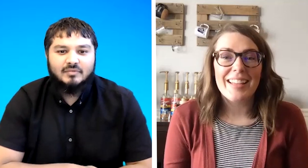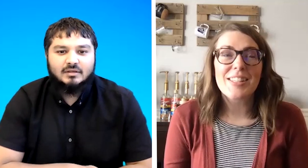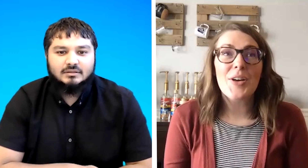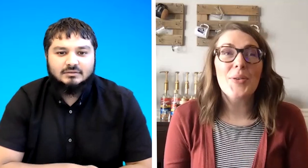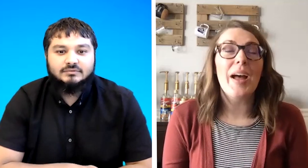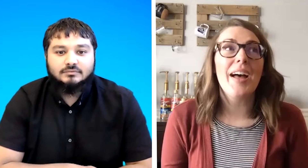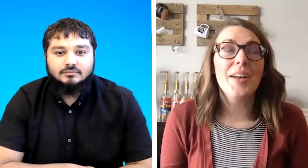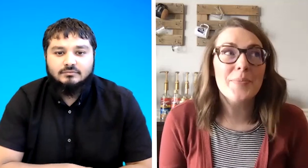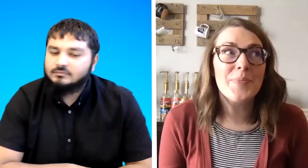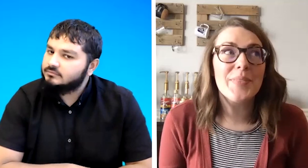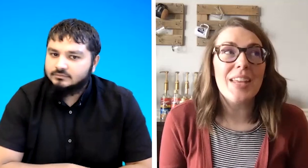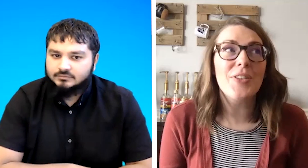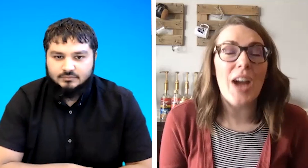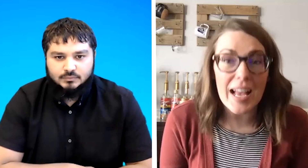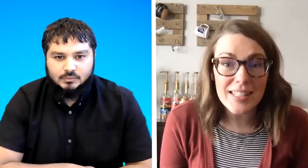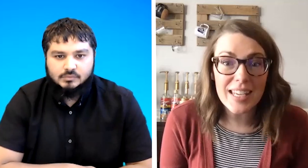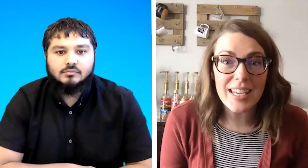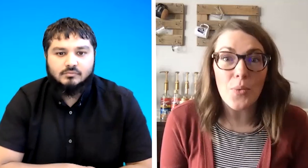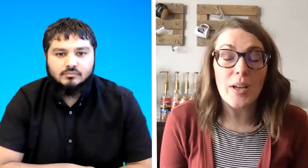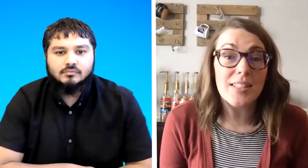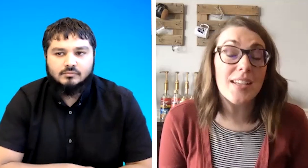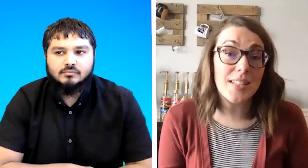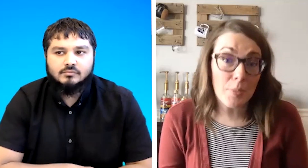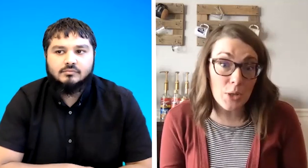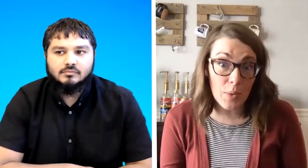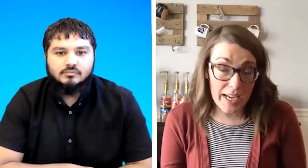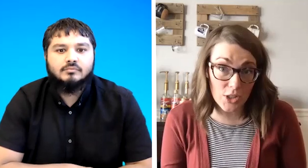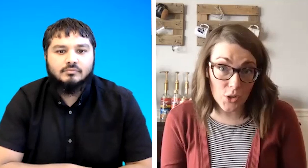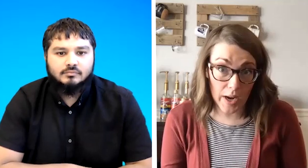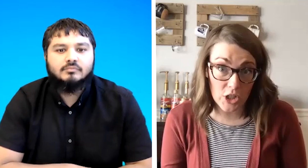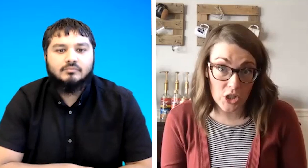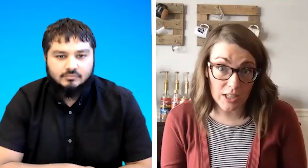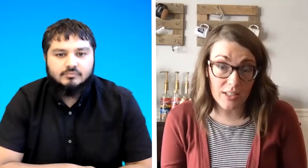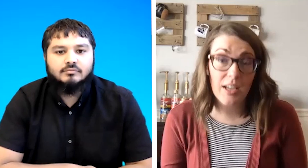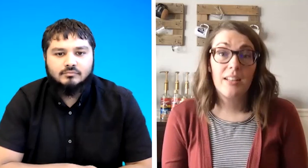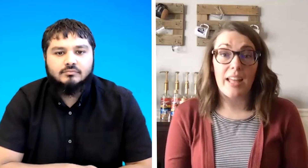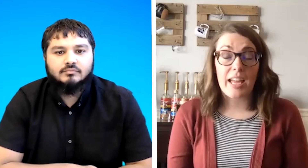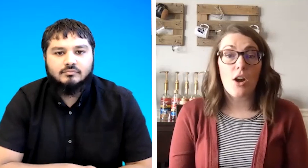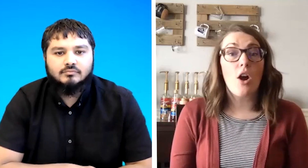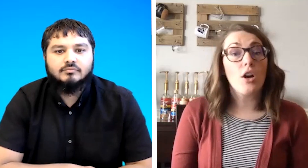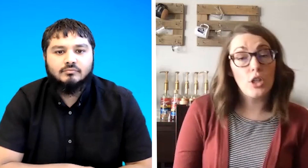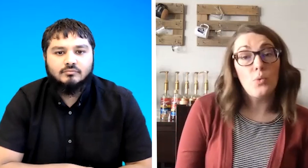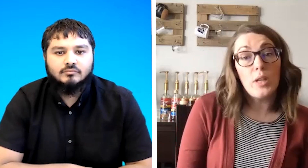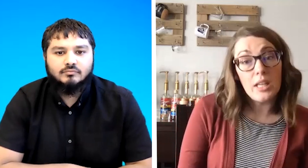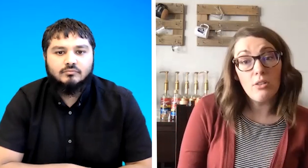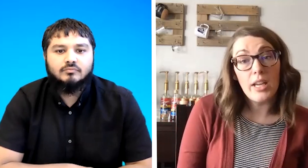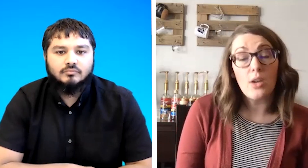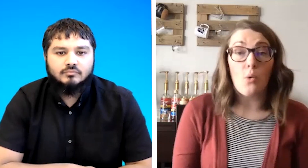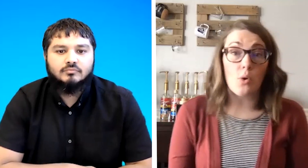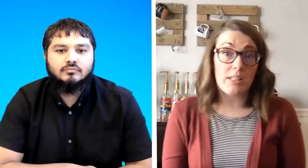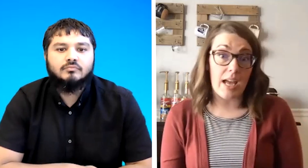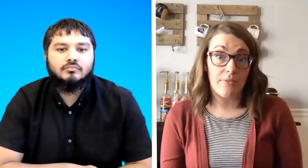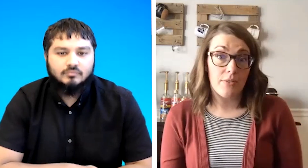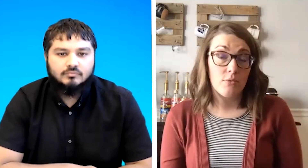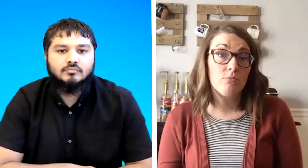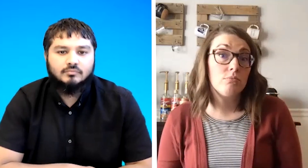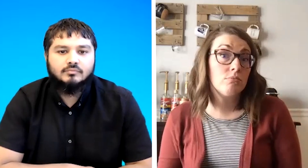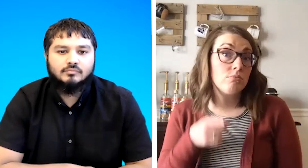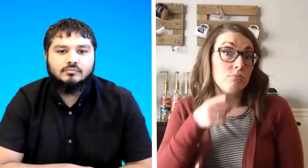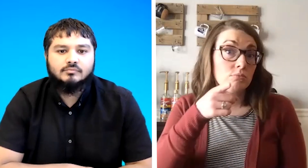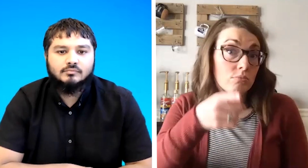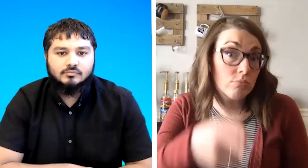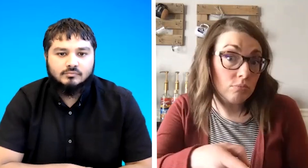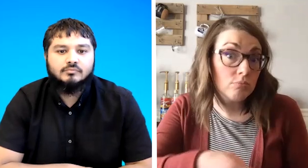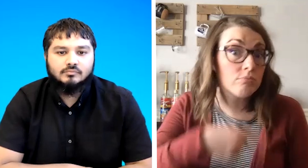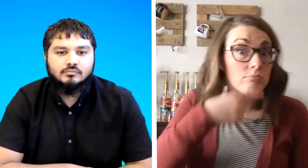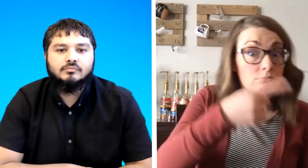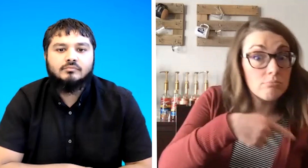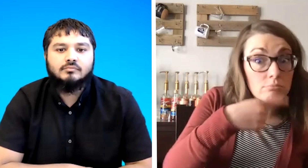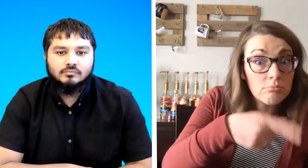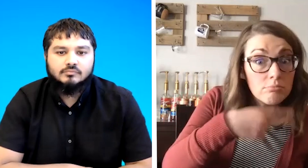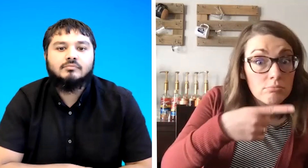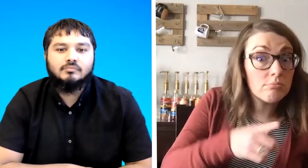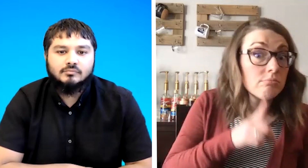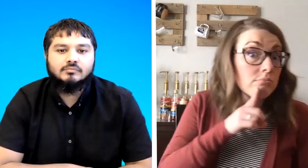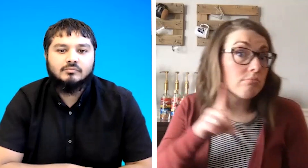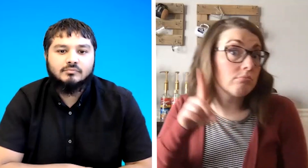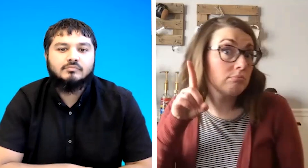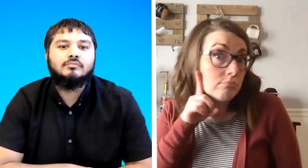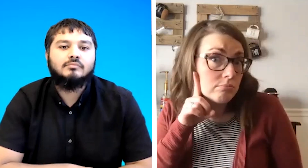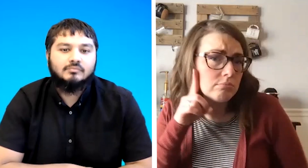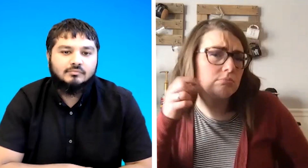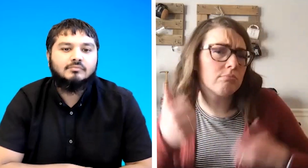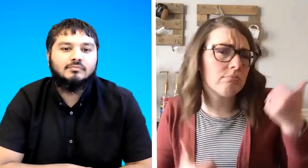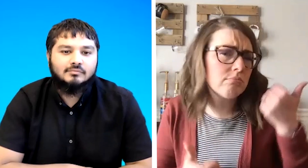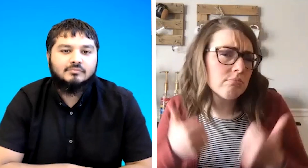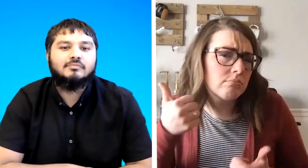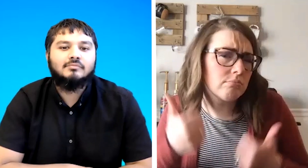so um if you're asking what's a wh question like are you hearing or deaf